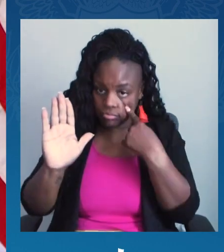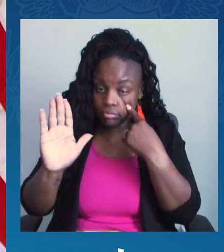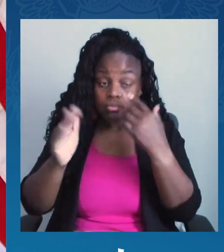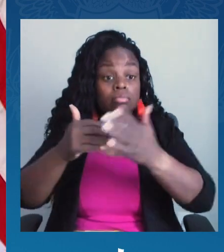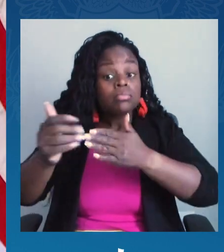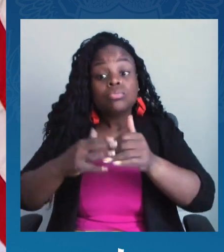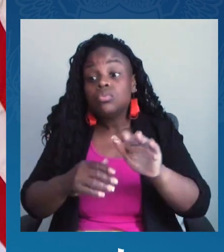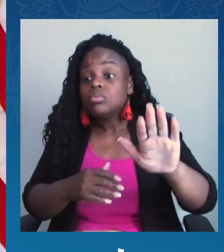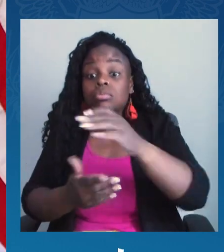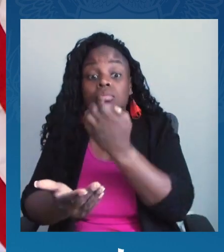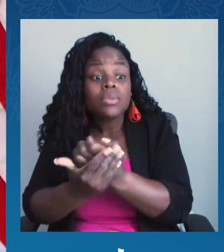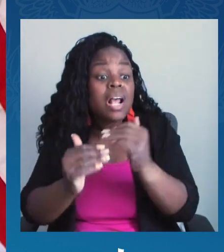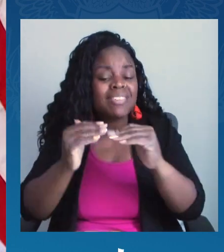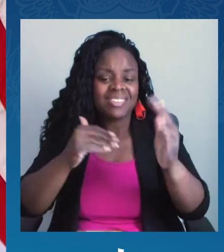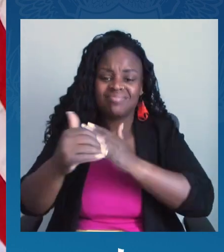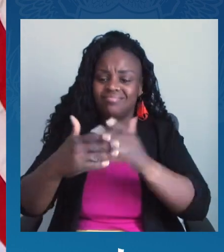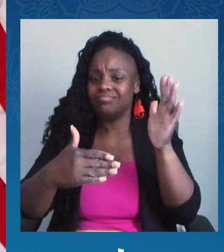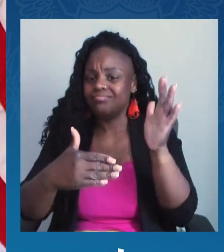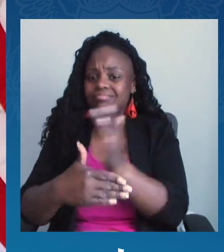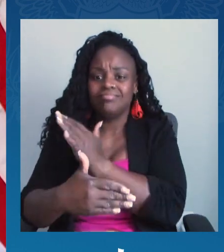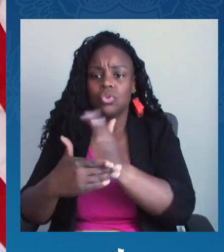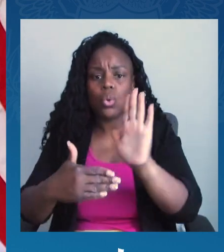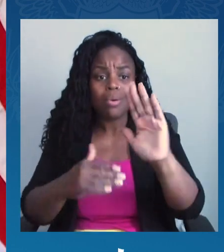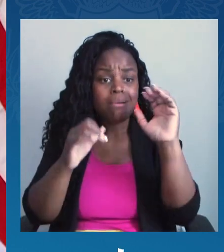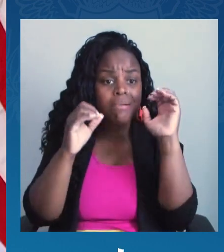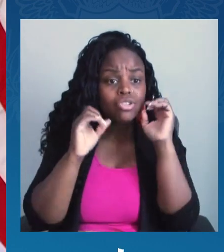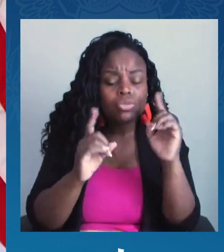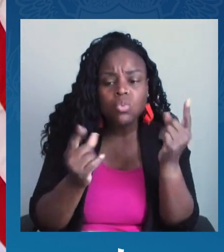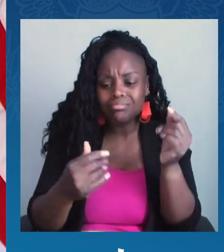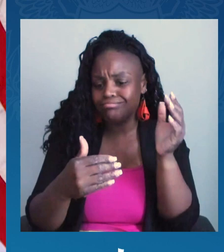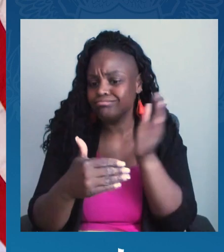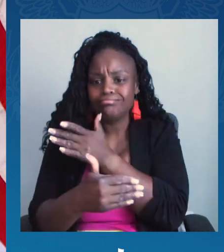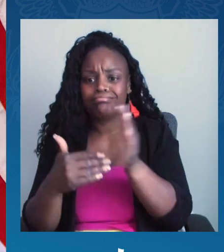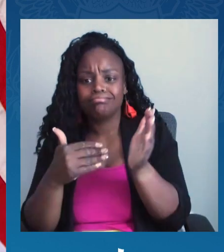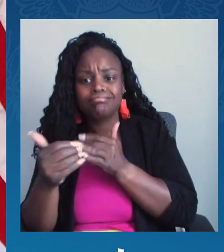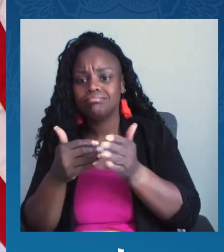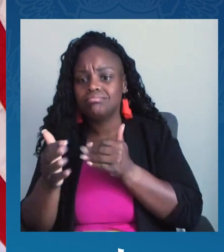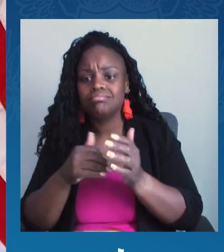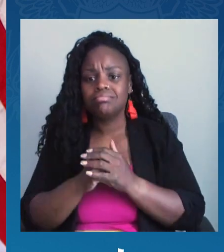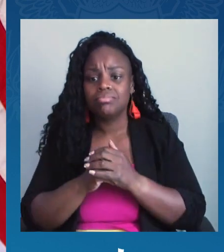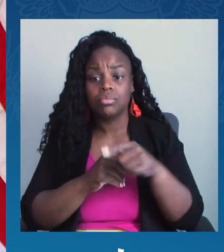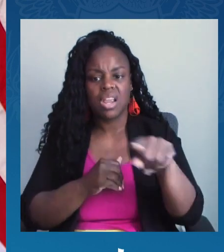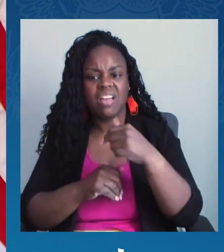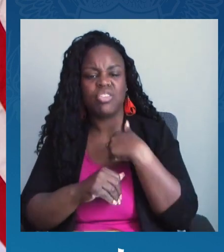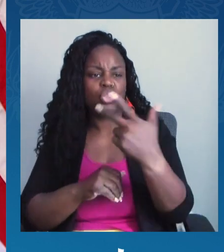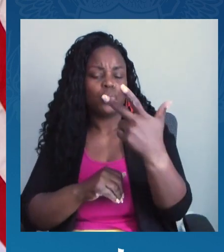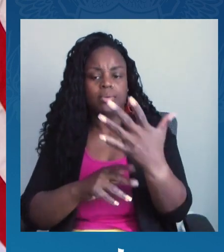regardless of her educational level, she is three times more likely to die.